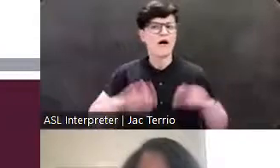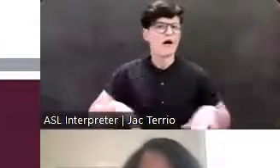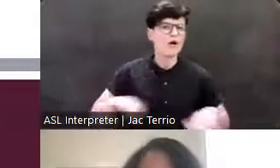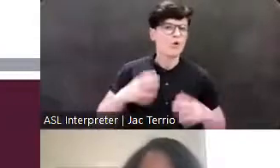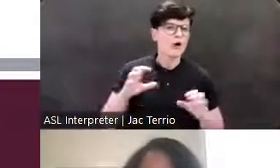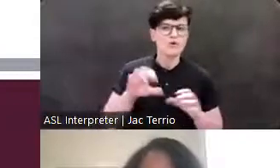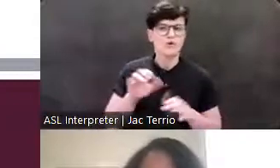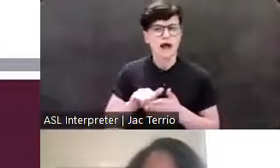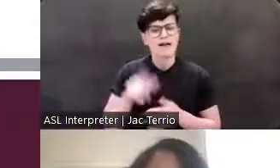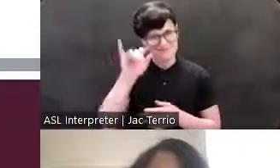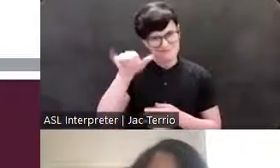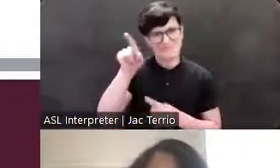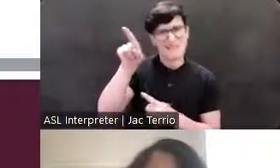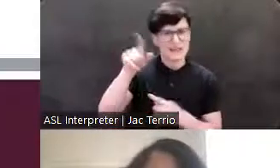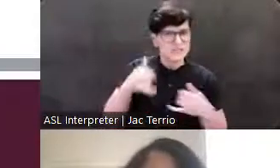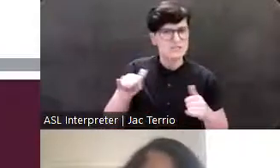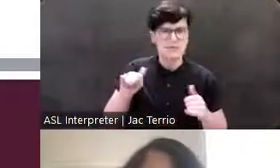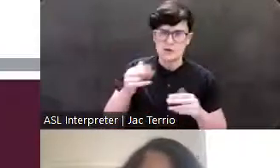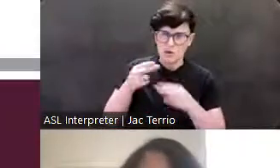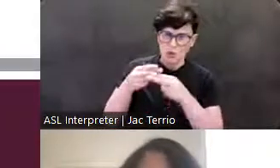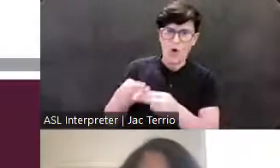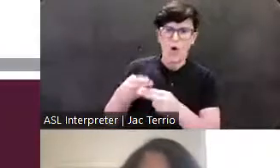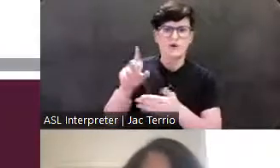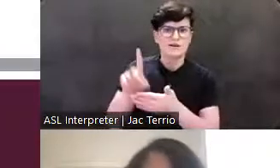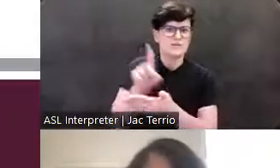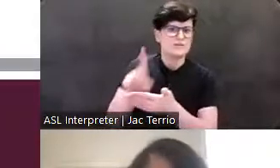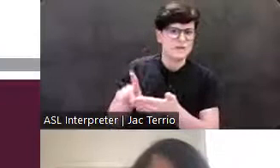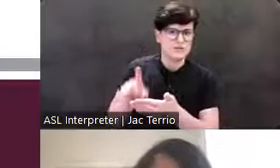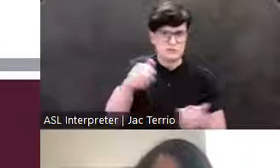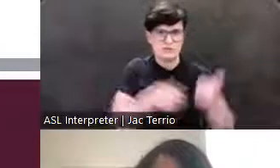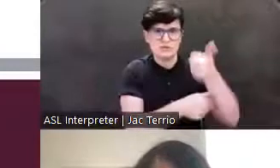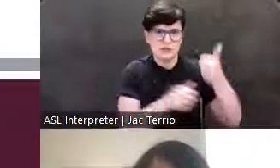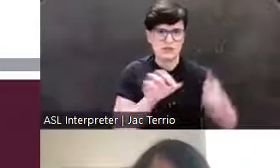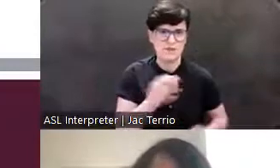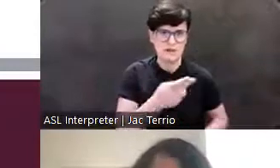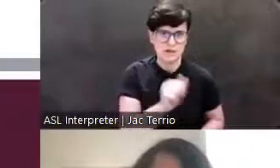So, I will talk now a little bit about what is a reasonable accommodation under the fair